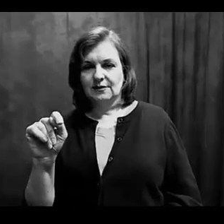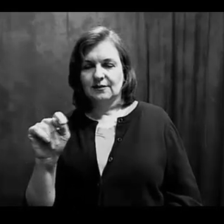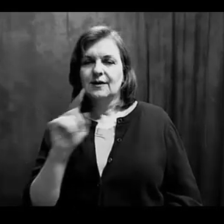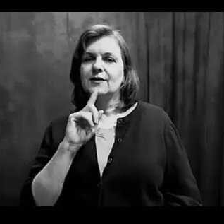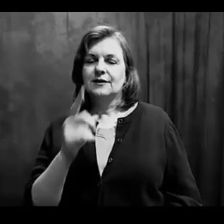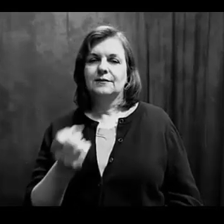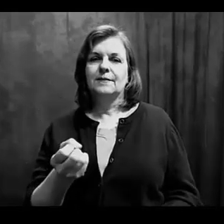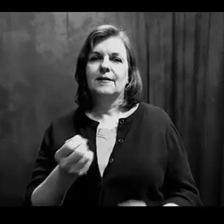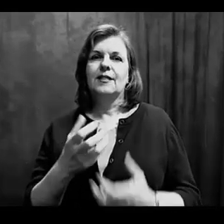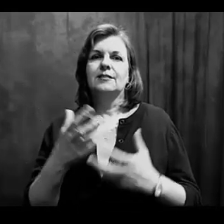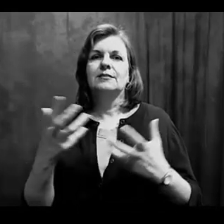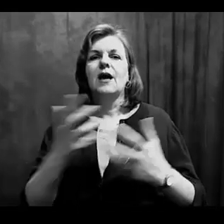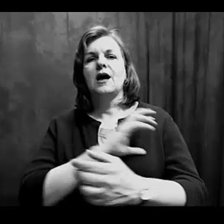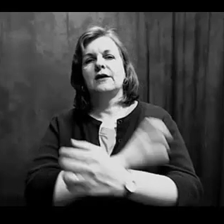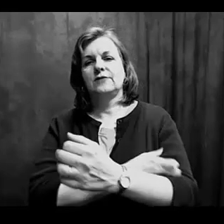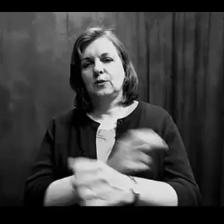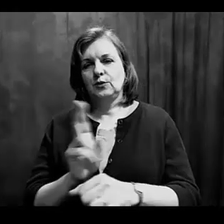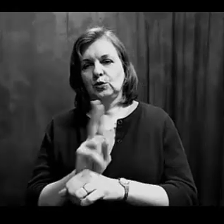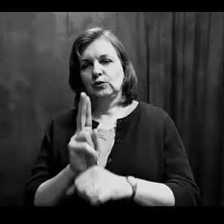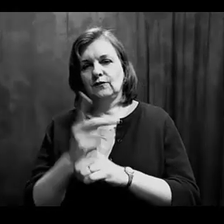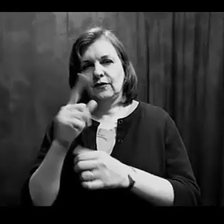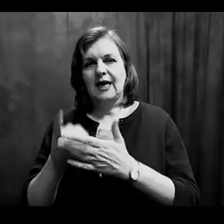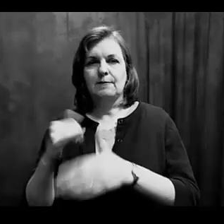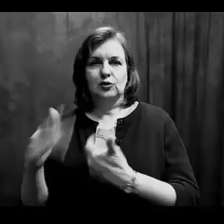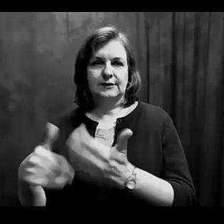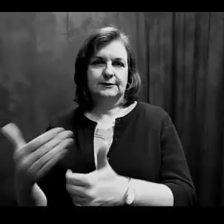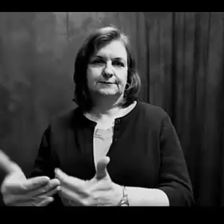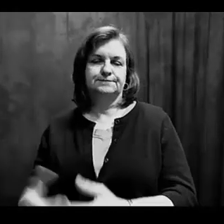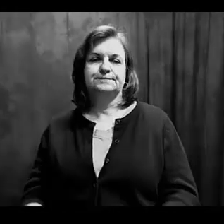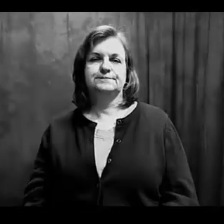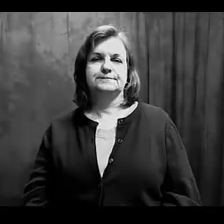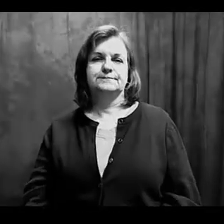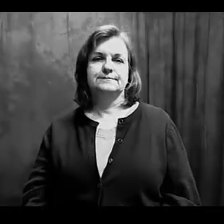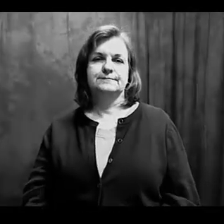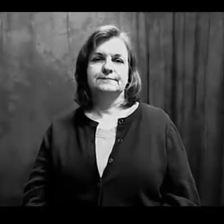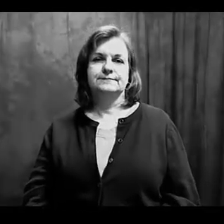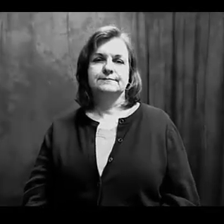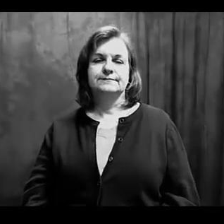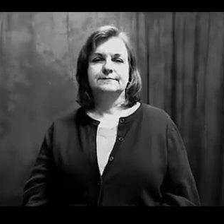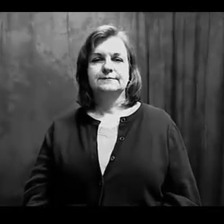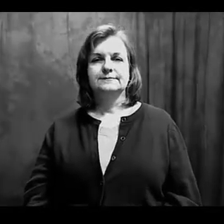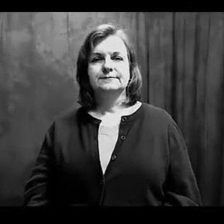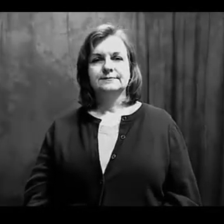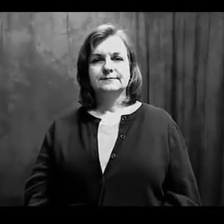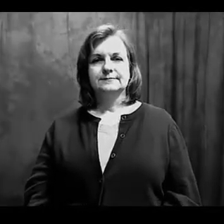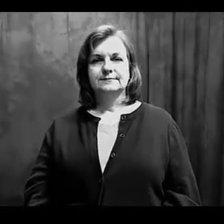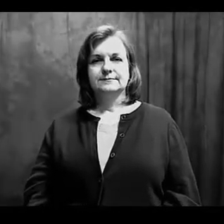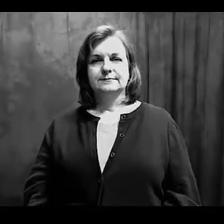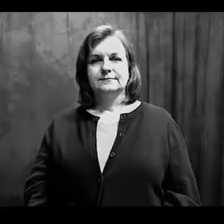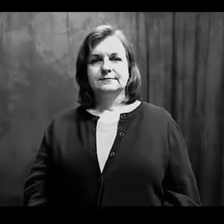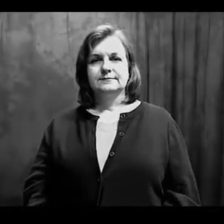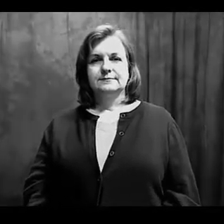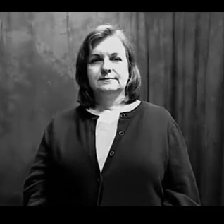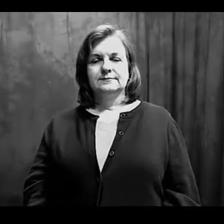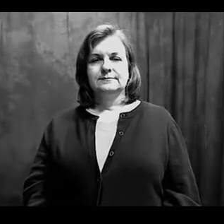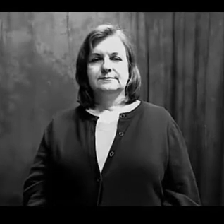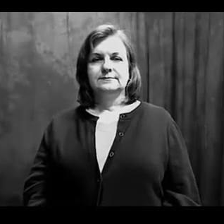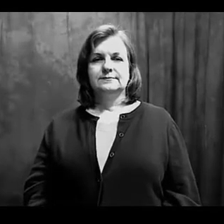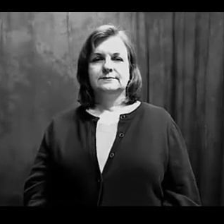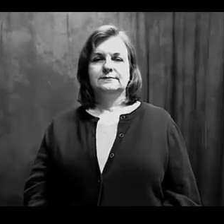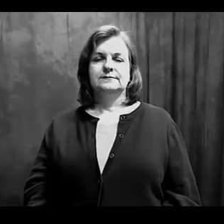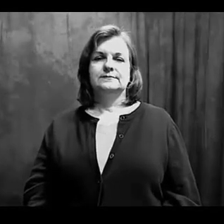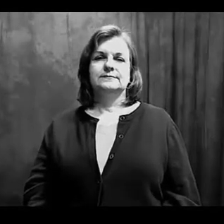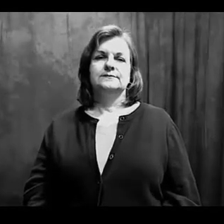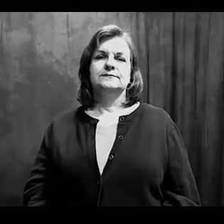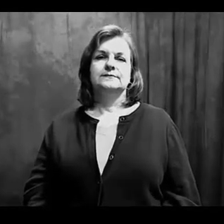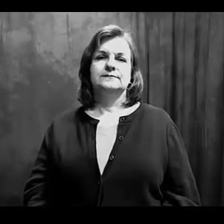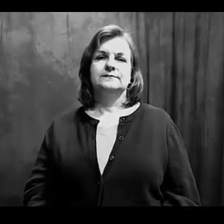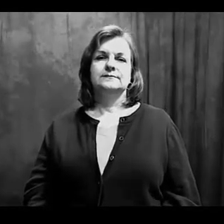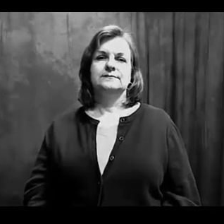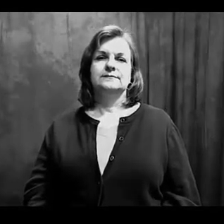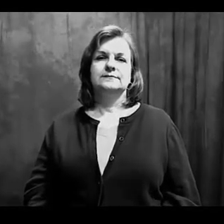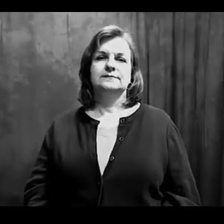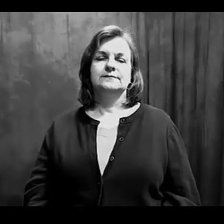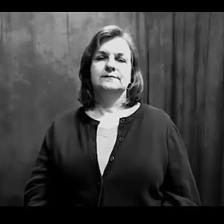this is a lot of energy going in